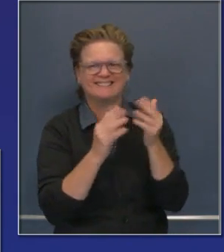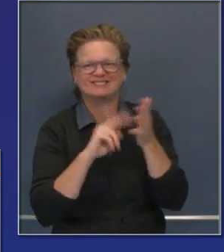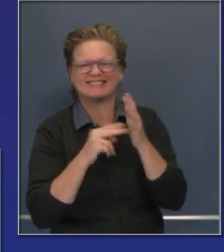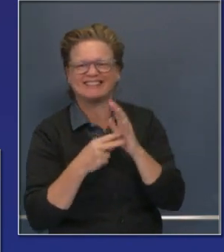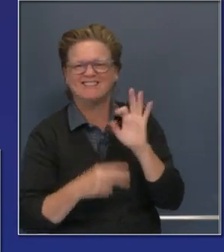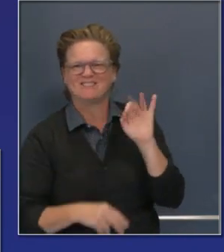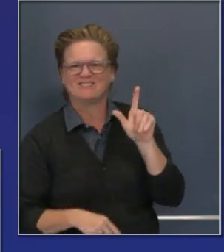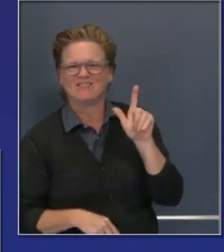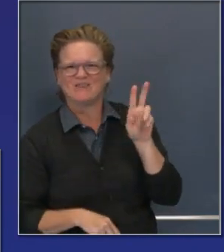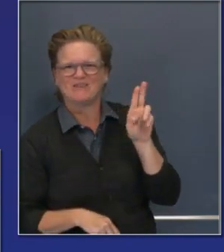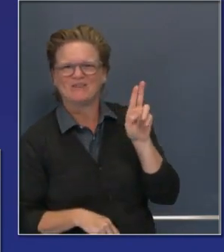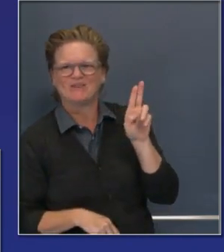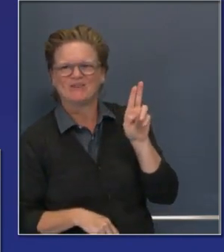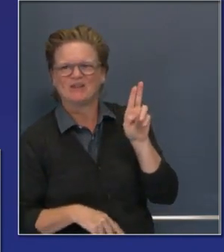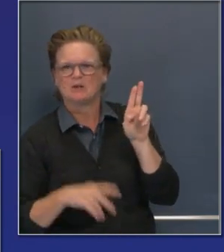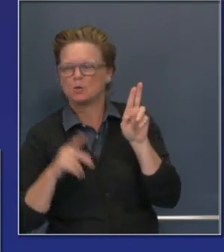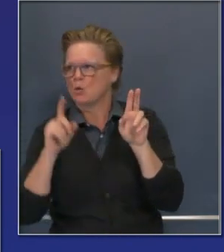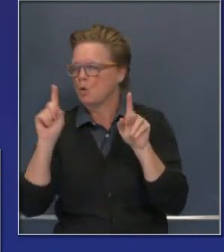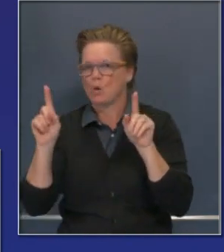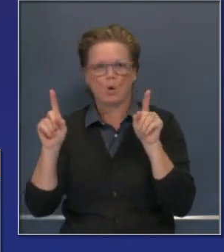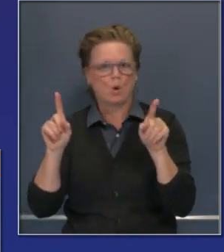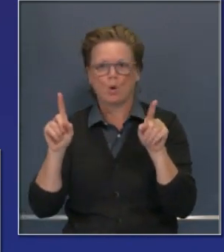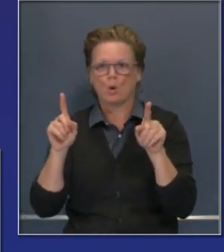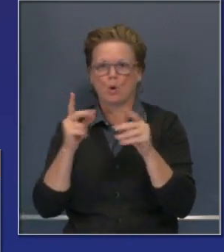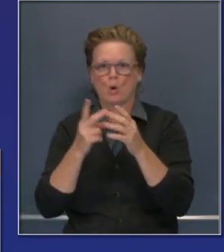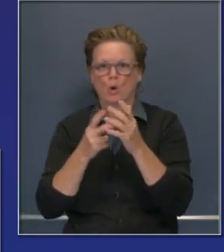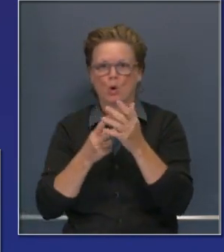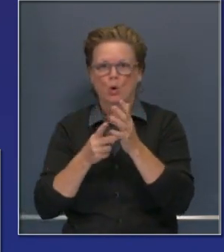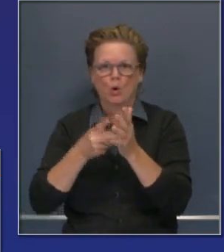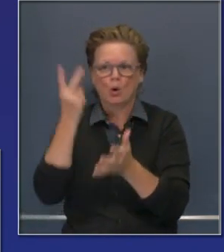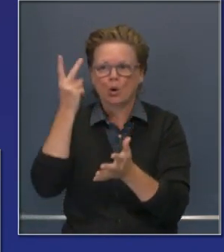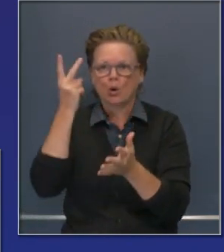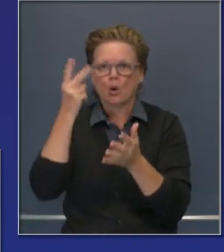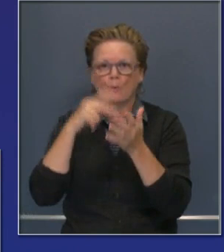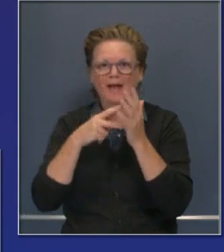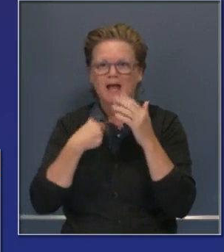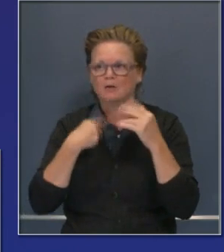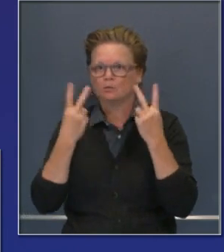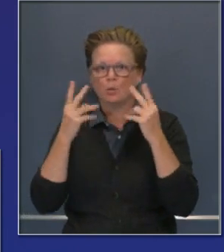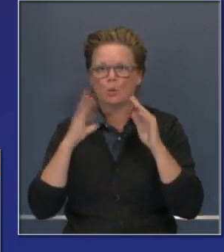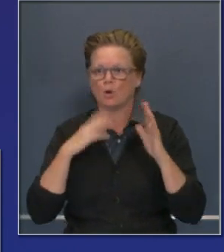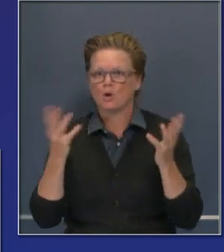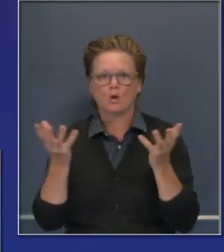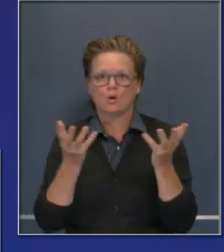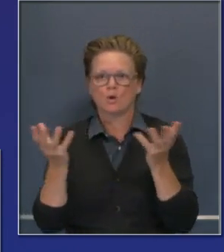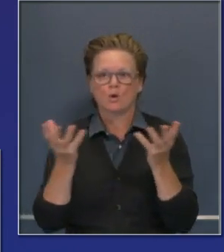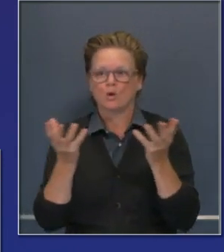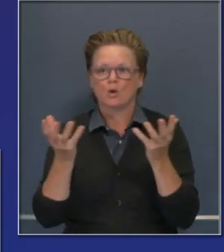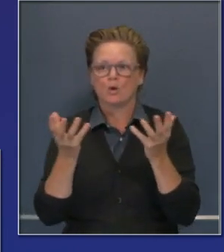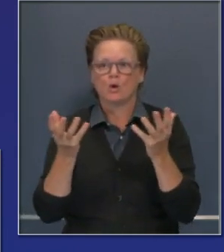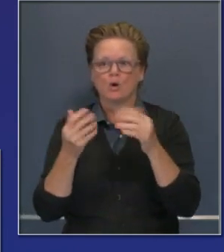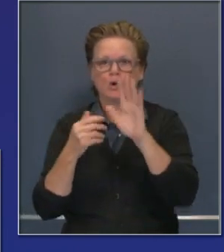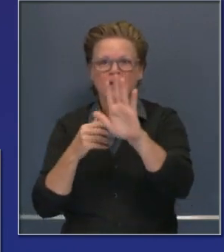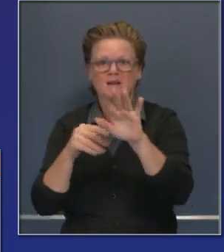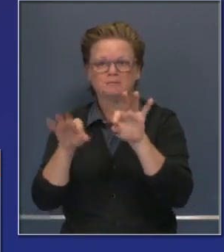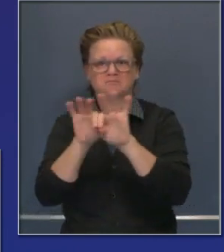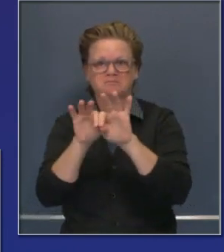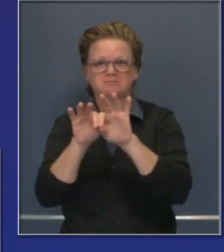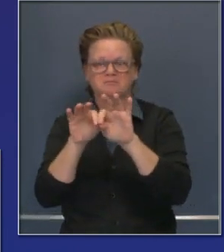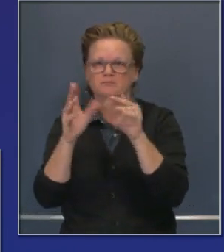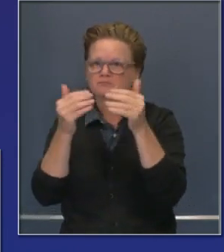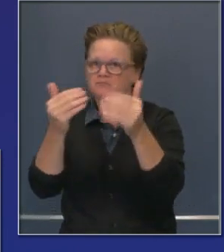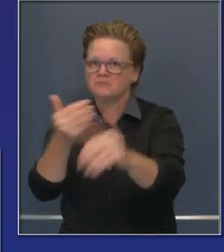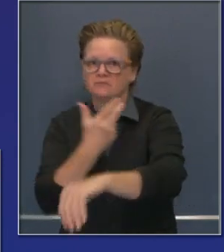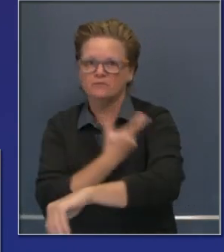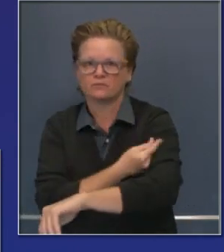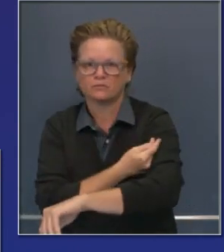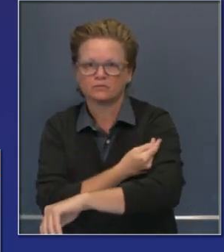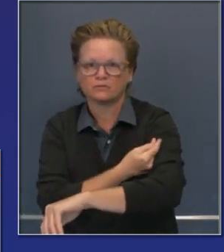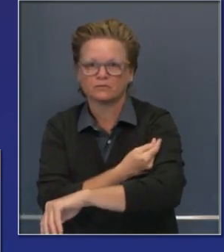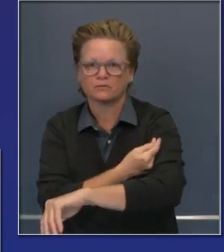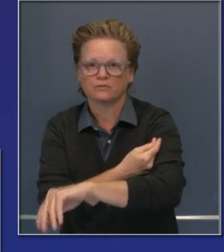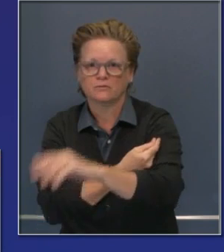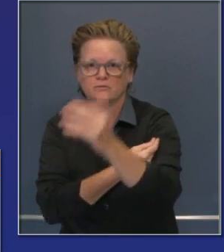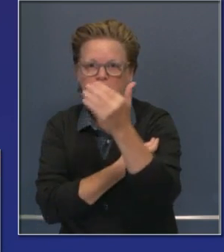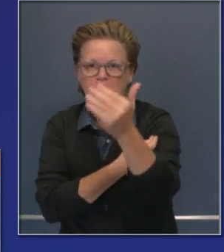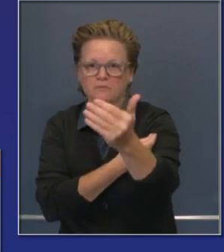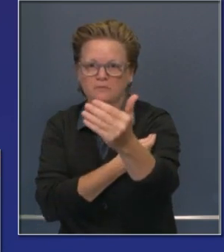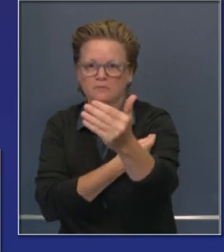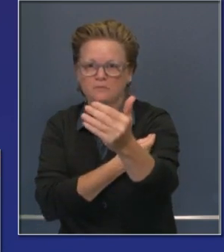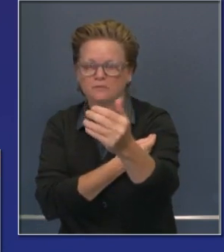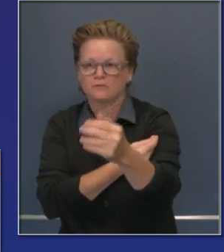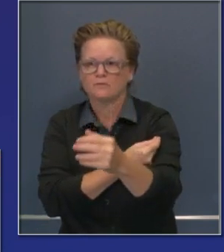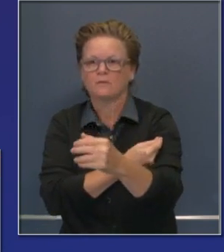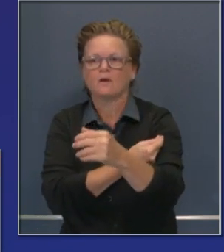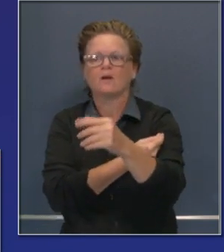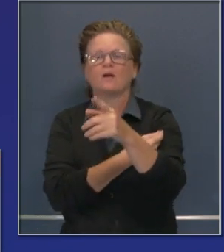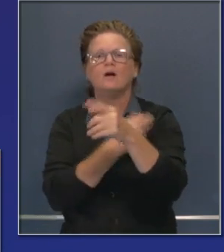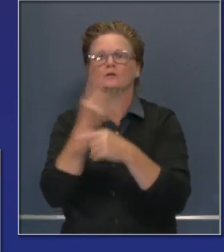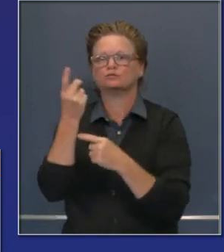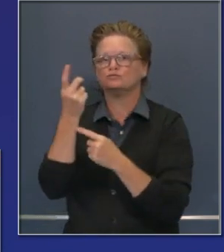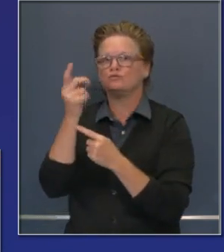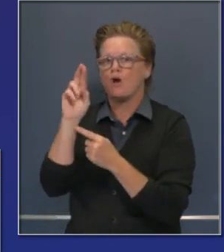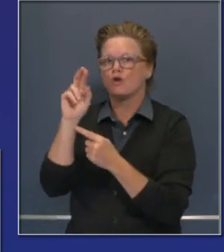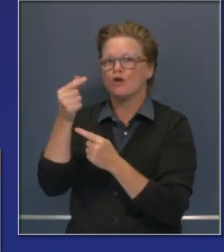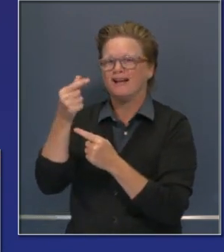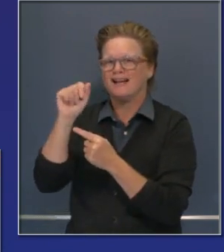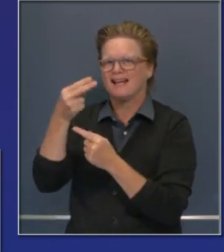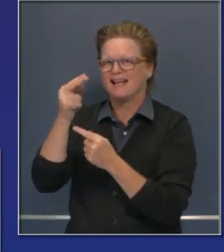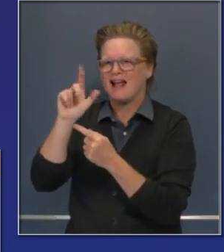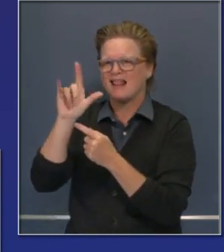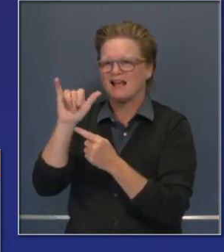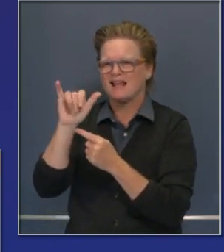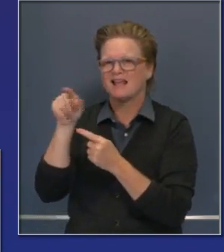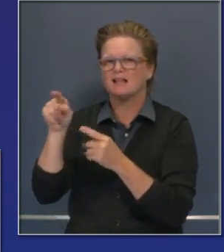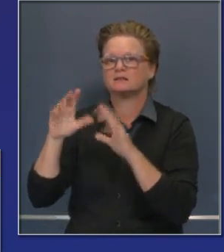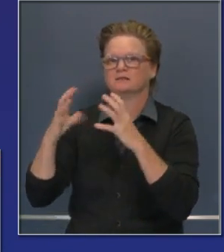I’LL BE TALKING IN THE NEXT FEW DAYS ABOUT HOW YOU CAN HELP AID IN ADVANCE THAT BY GETTING A SHOT BUT TODAY I JUST WANTED TO UPDATE YOU ON SOME OF THESE EFFORTS THAT DR. GALLIN HIS TEAM